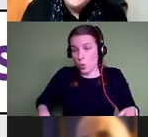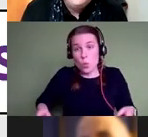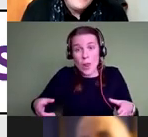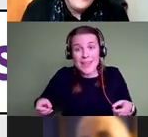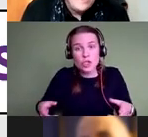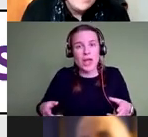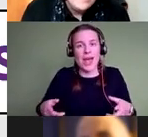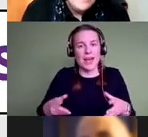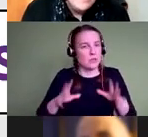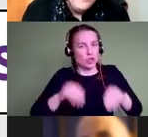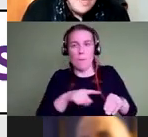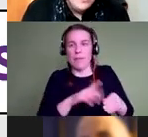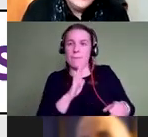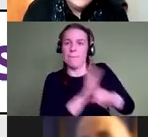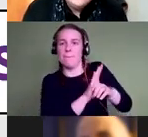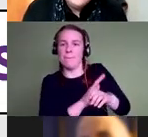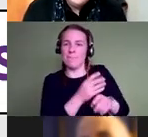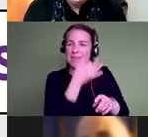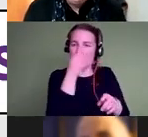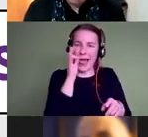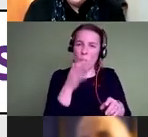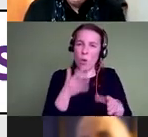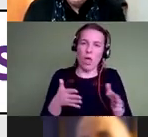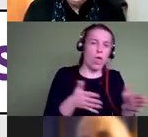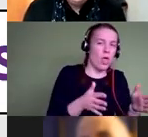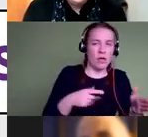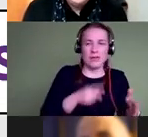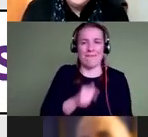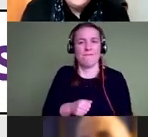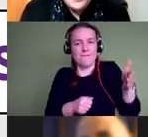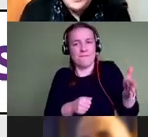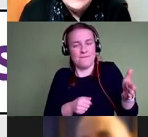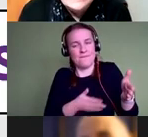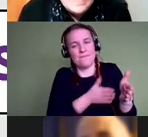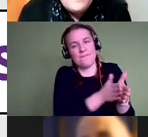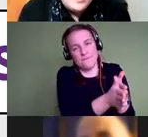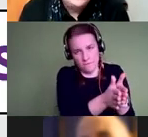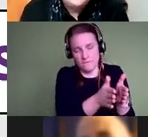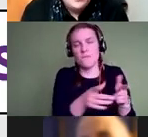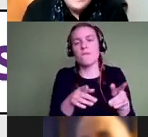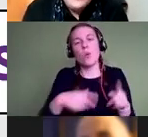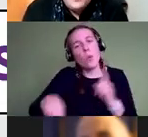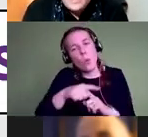than 30 mm and there should be tapping edges to pathways with textured materials for the visually impaired and